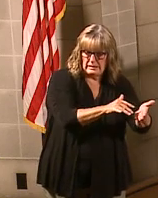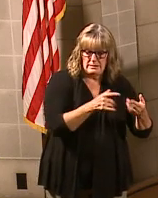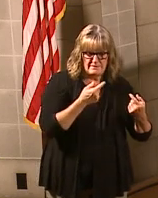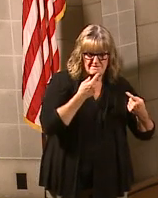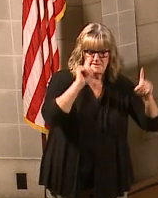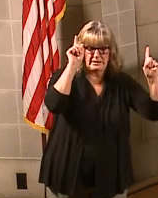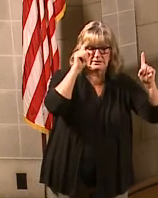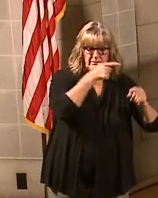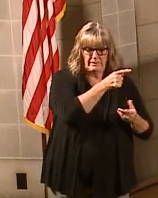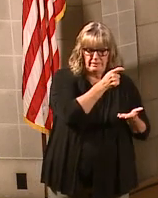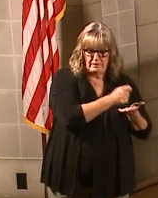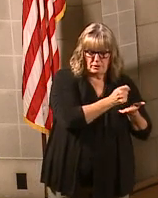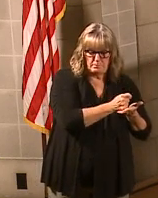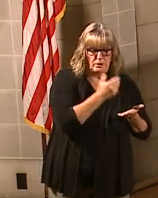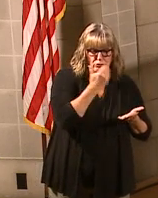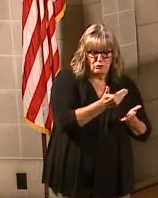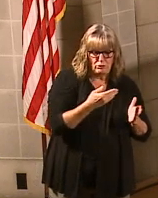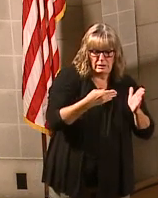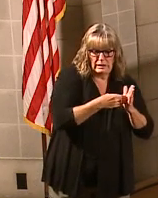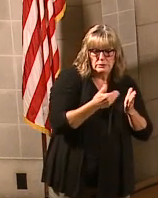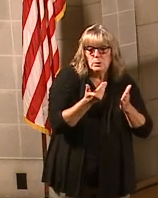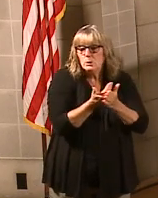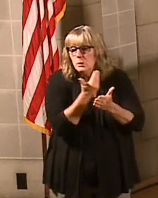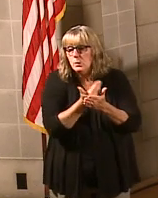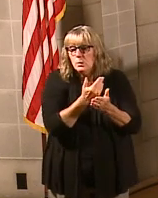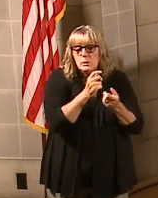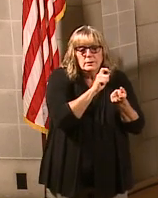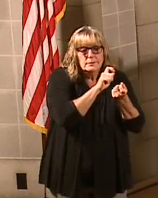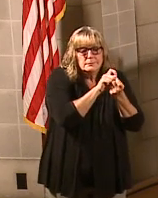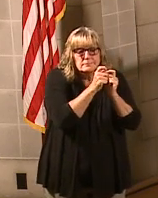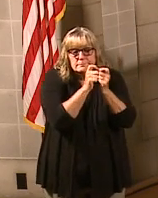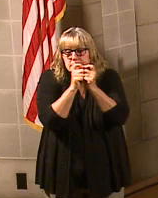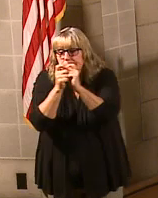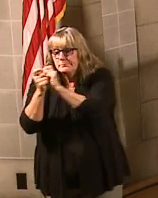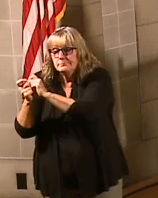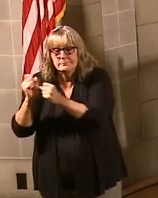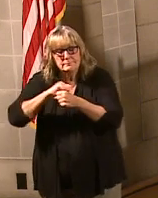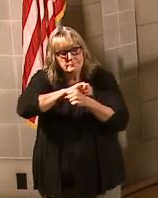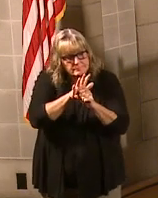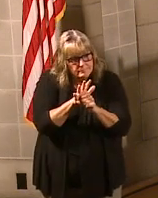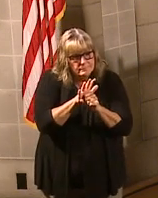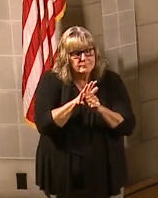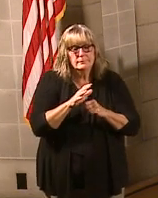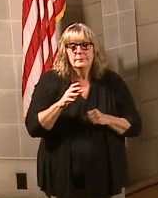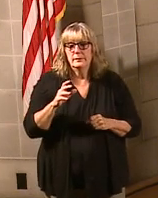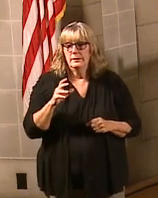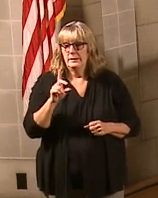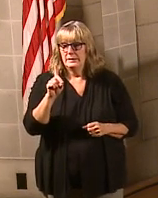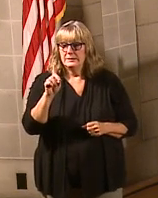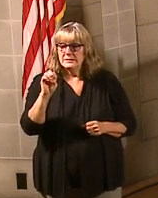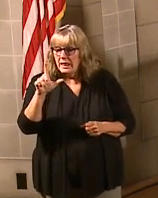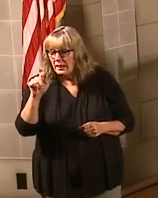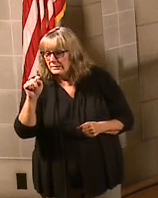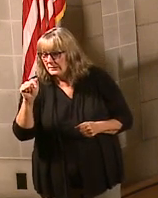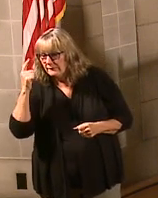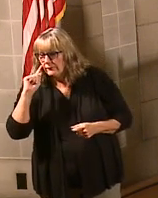WELL, THE QUESTION WAS HAVE WE DONE SOME RECENT STUDIES THAT SHOW HOW EFFECTIVE THE